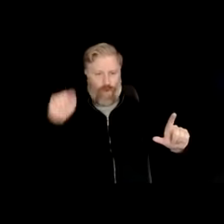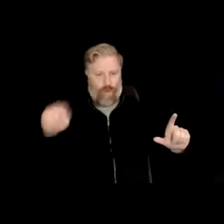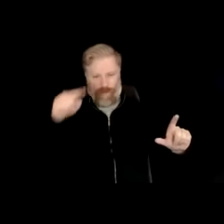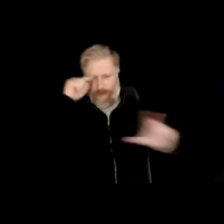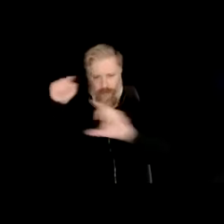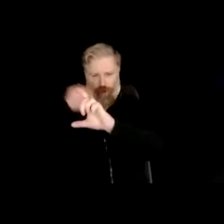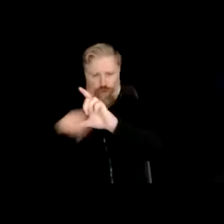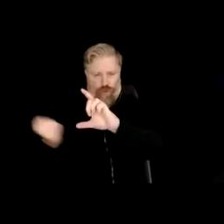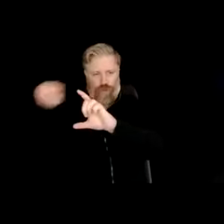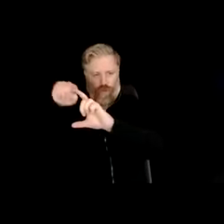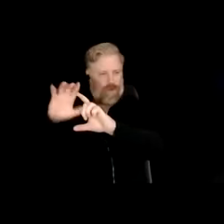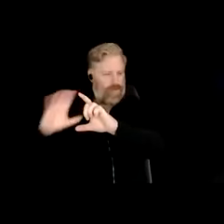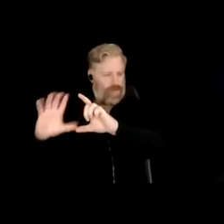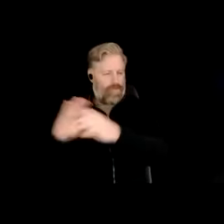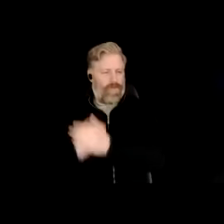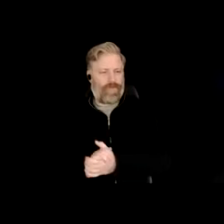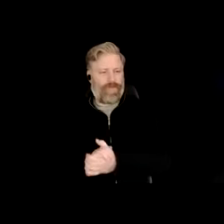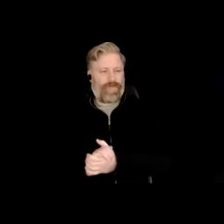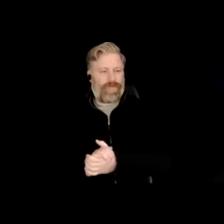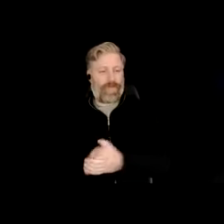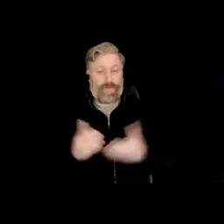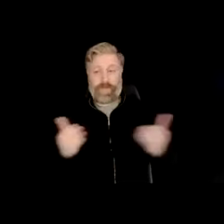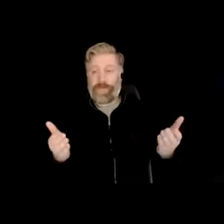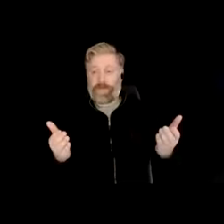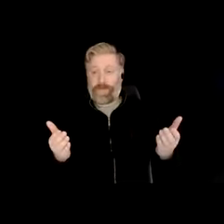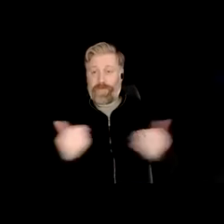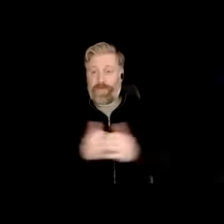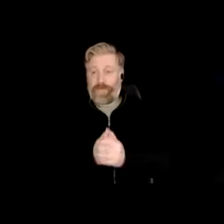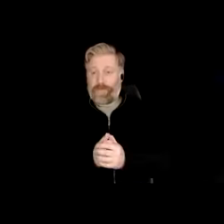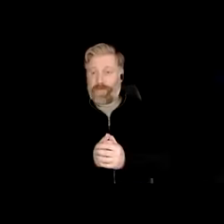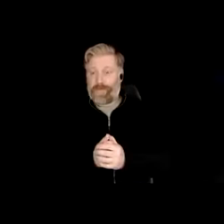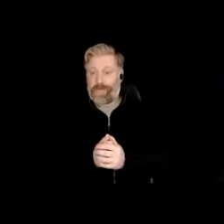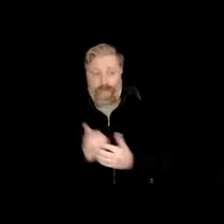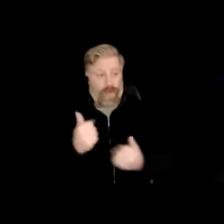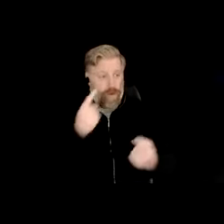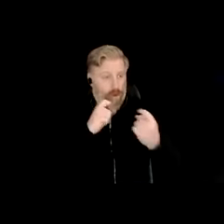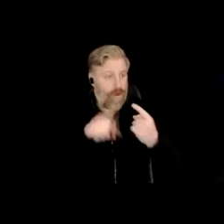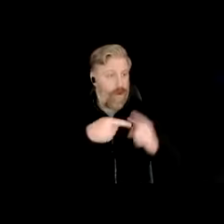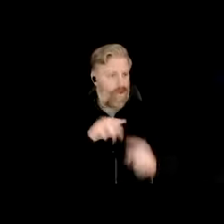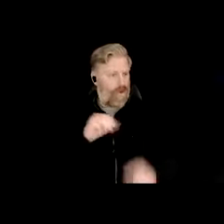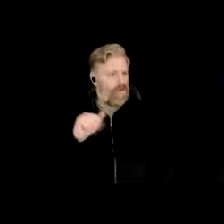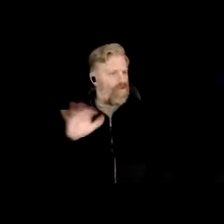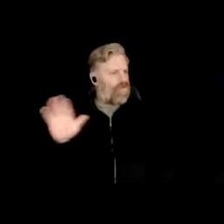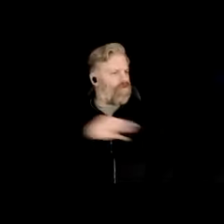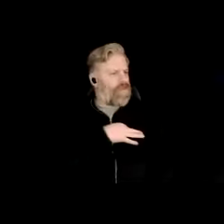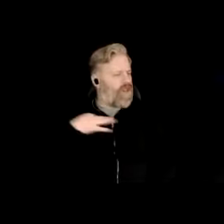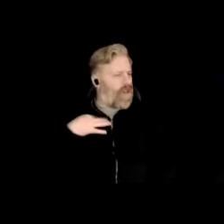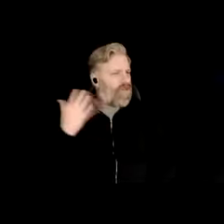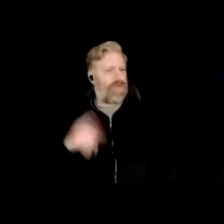And if anyone has any questions about MRAC staff, state arts funding, MRAC's mission or region,